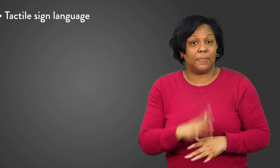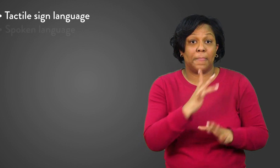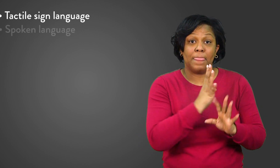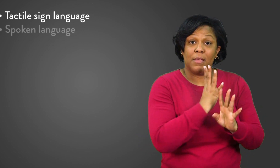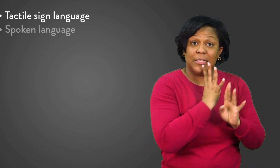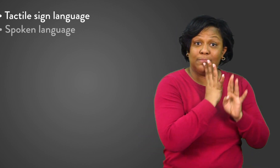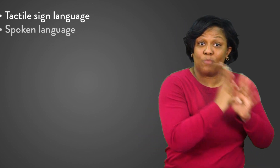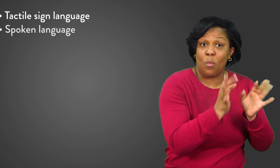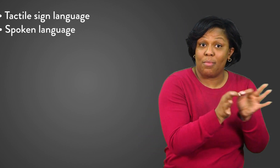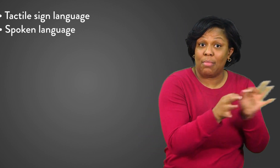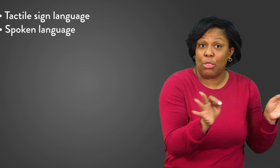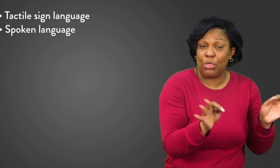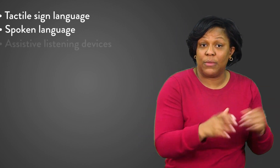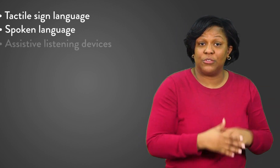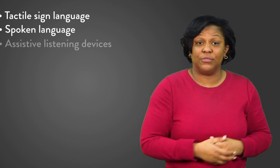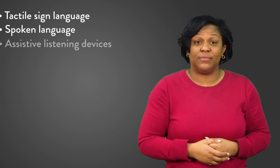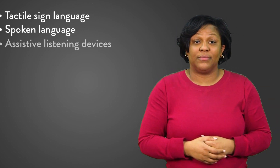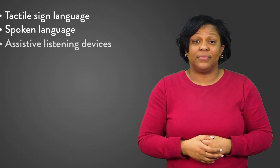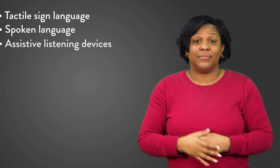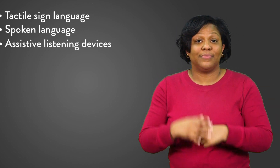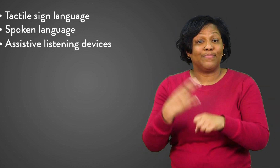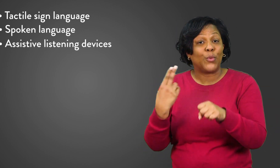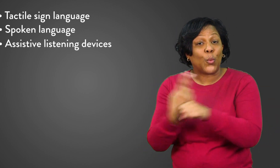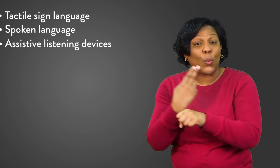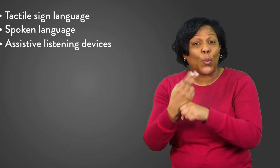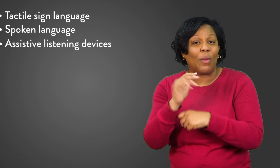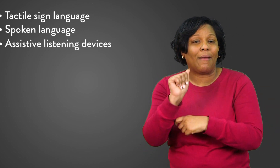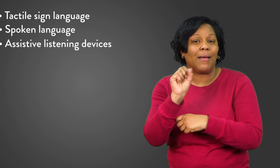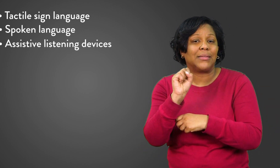spoken language, use of assistive listening devices,